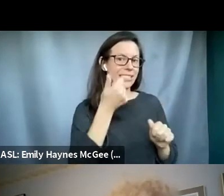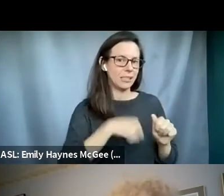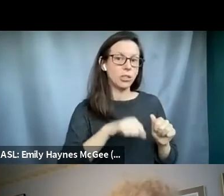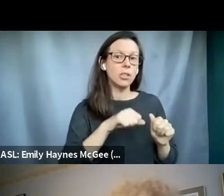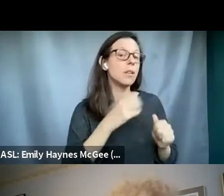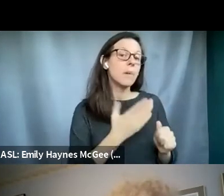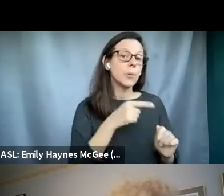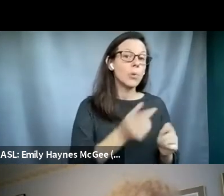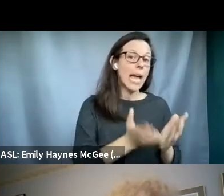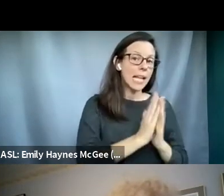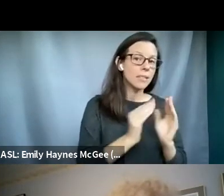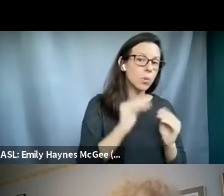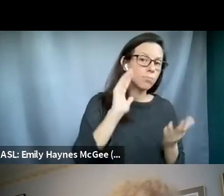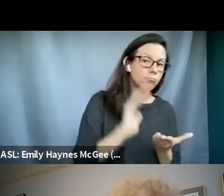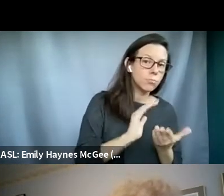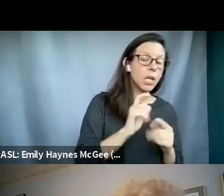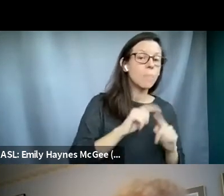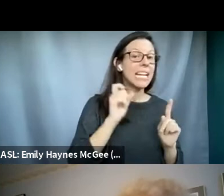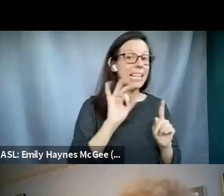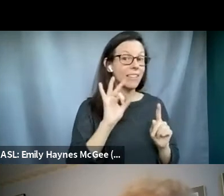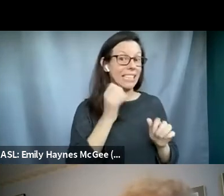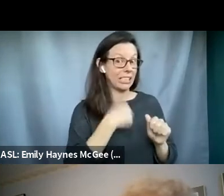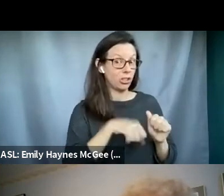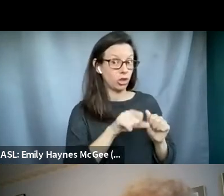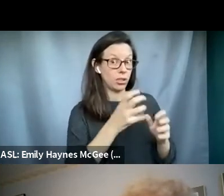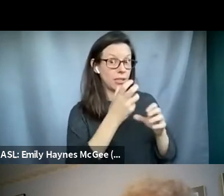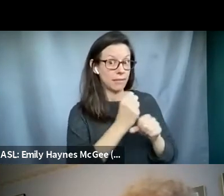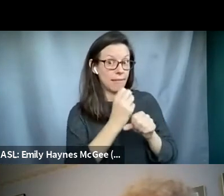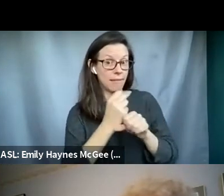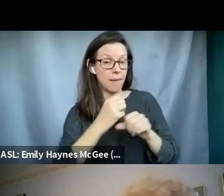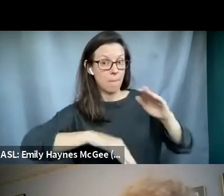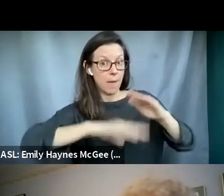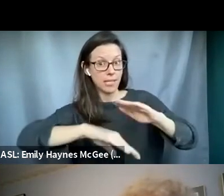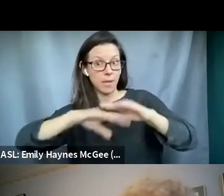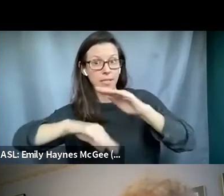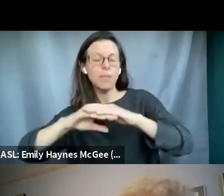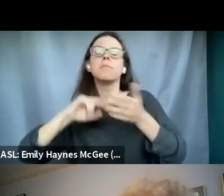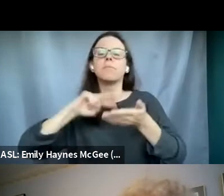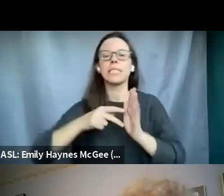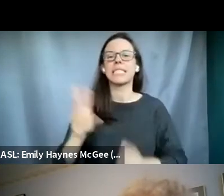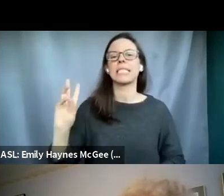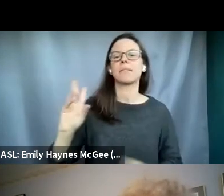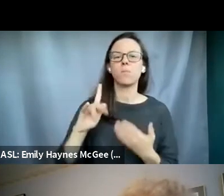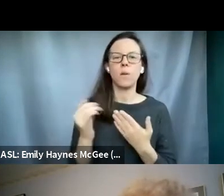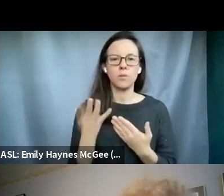But if everyone received the maximum, that means there are six folks, six projects, that are being funded at 10,000 each.